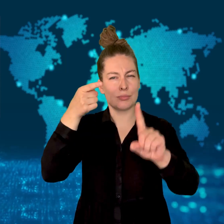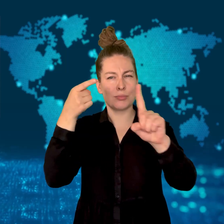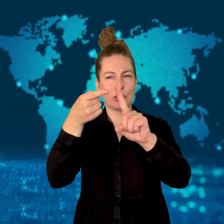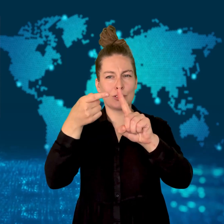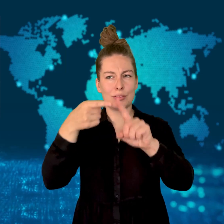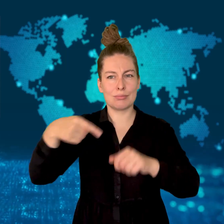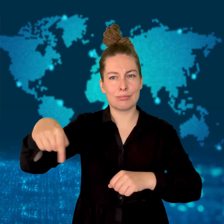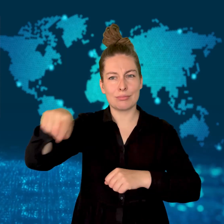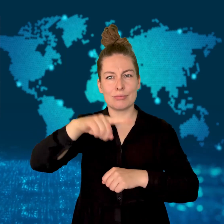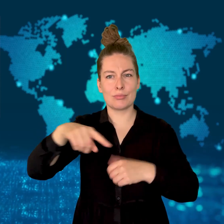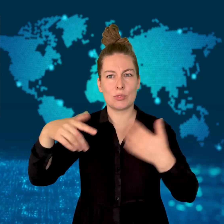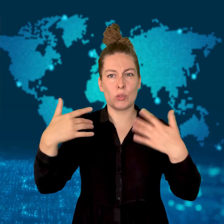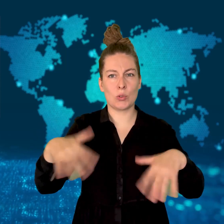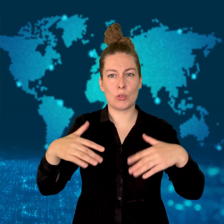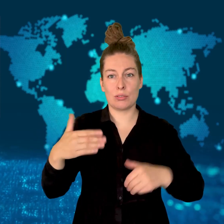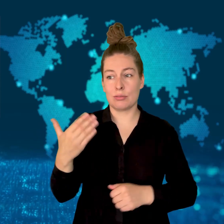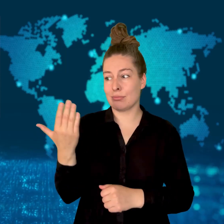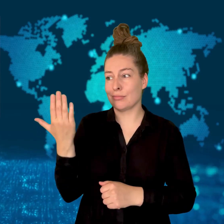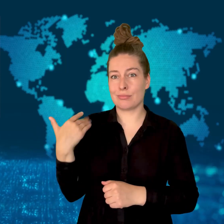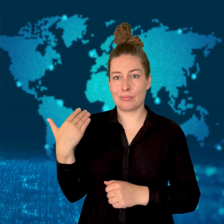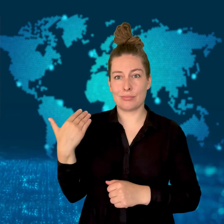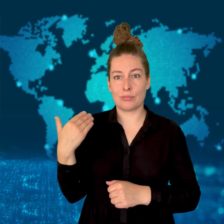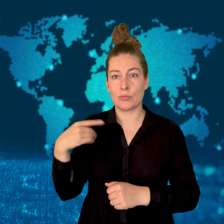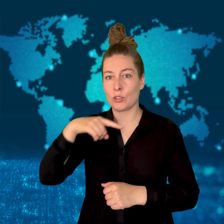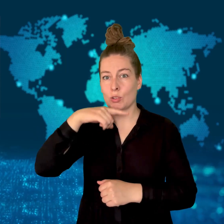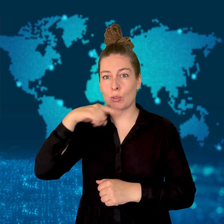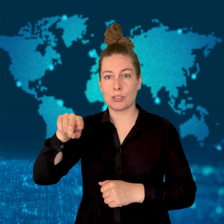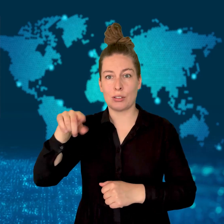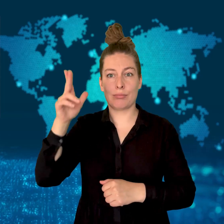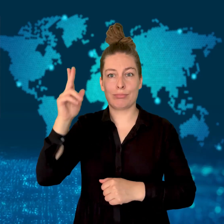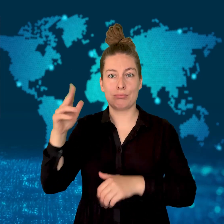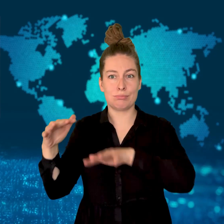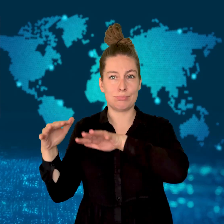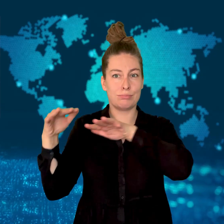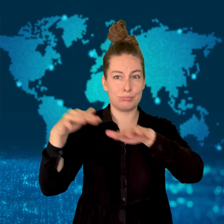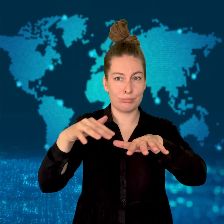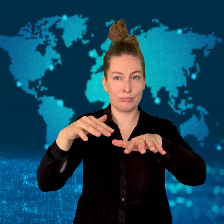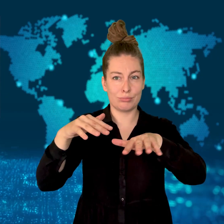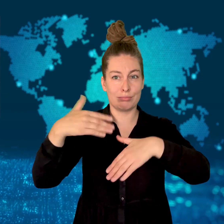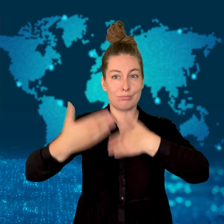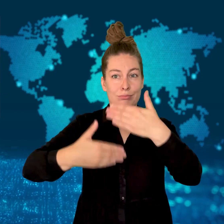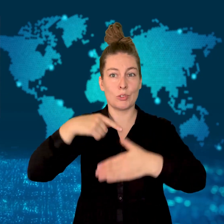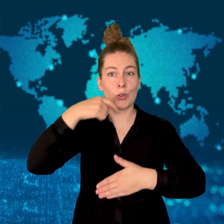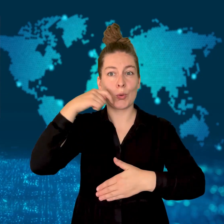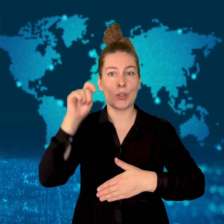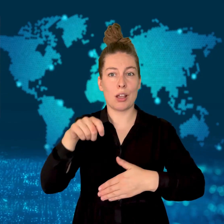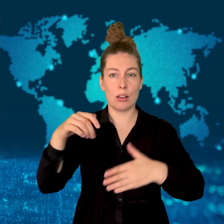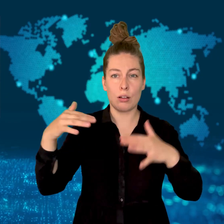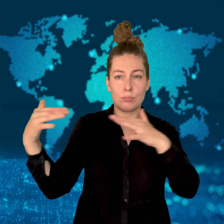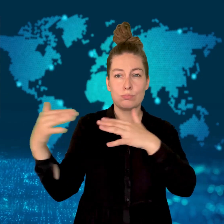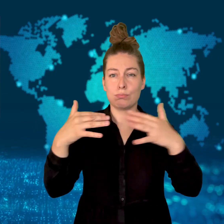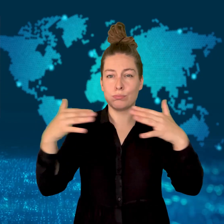The self-appointed peace seekers first visited Ukraine to try to